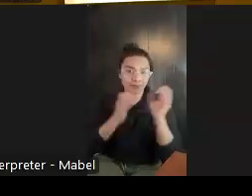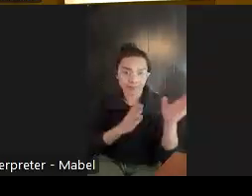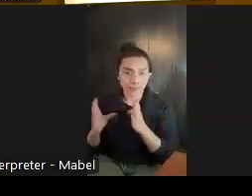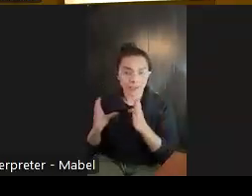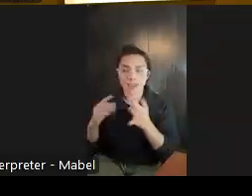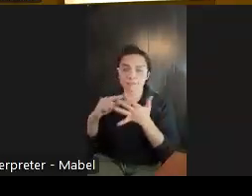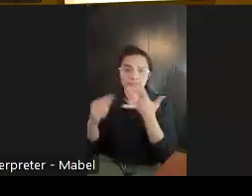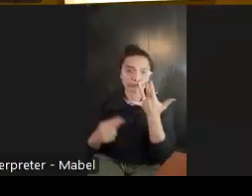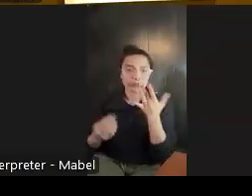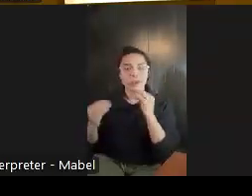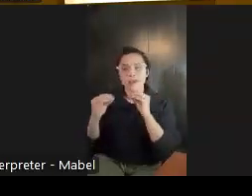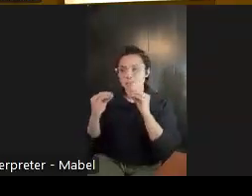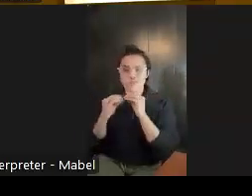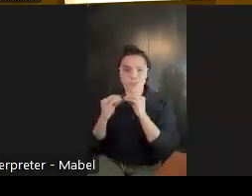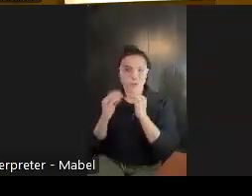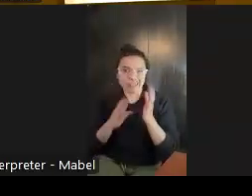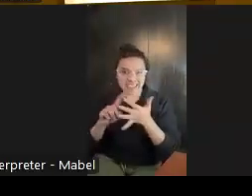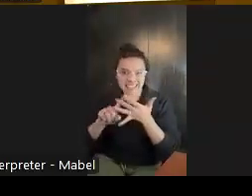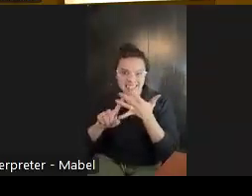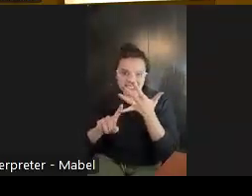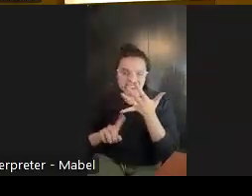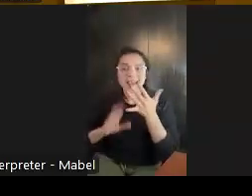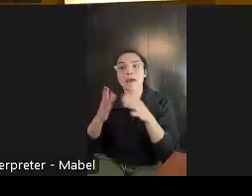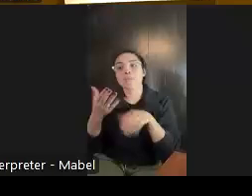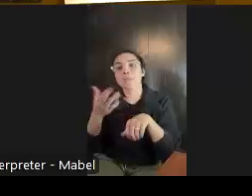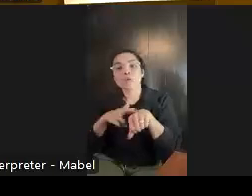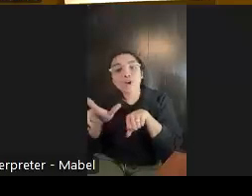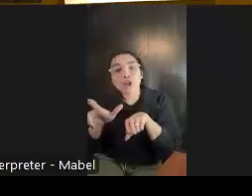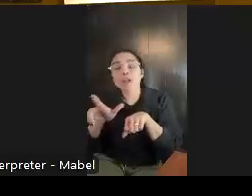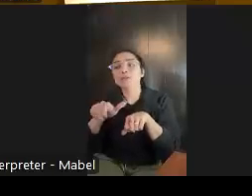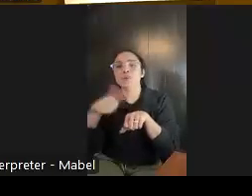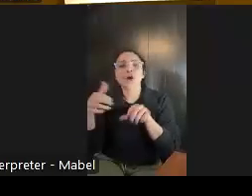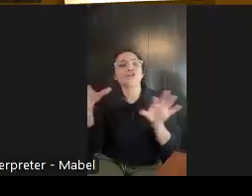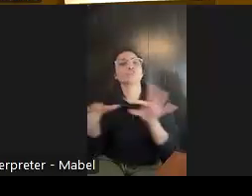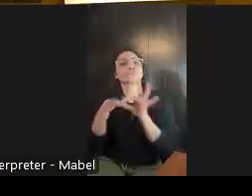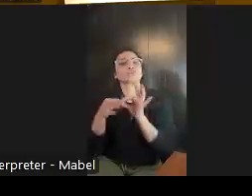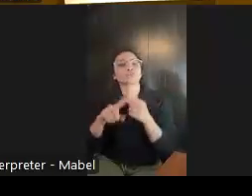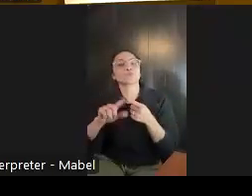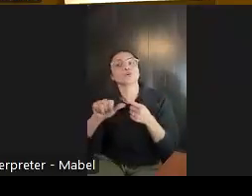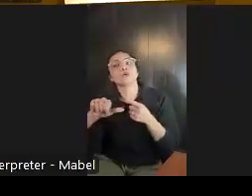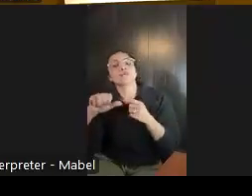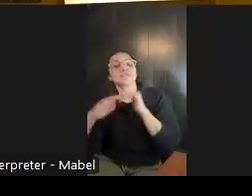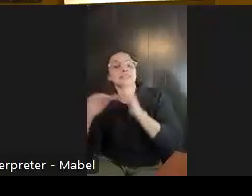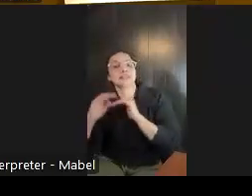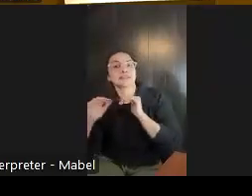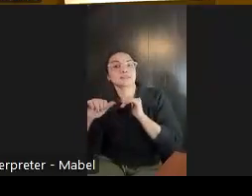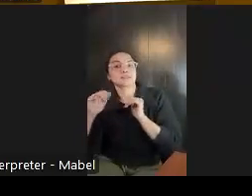with some recommendations and likely referrals or linkage to care so how do families get referred